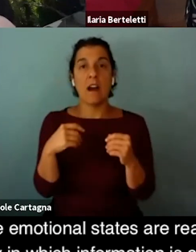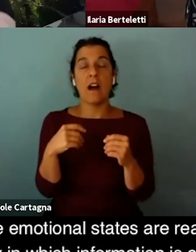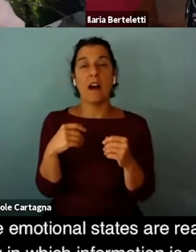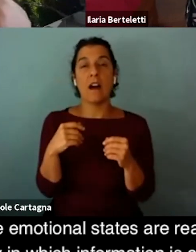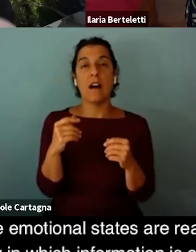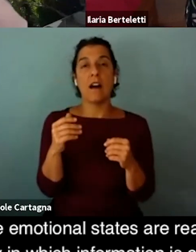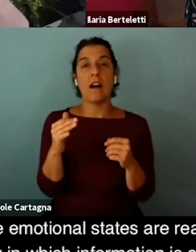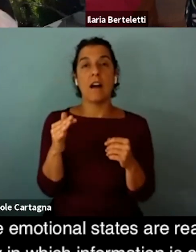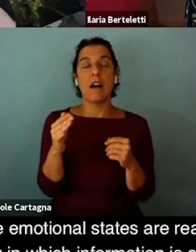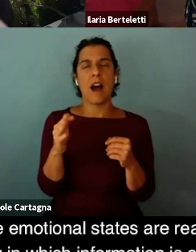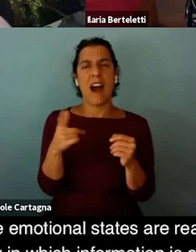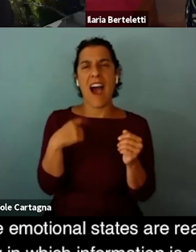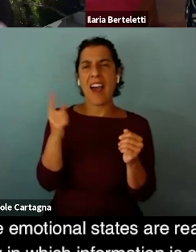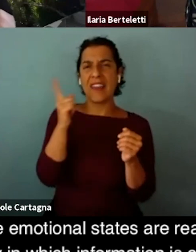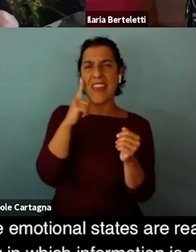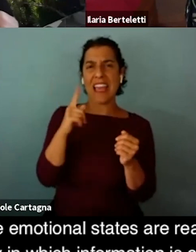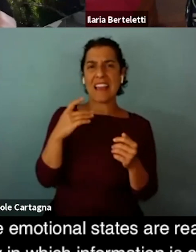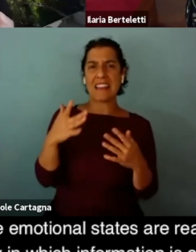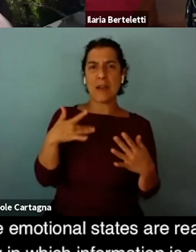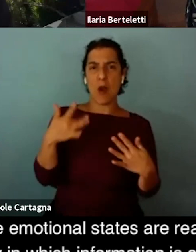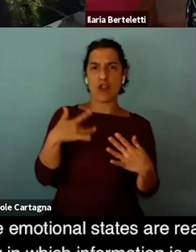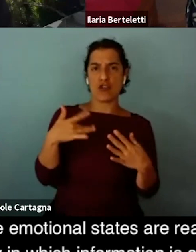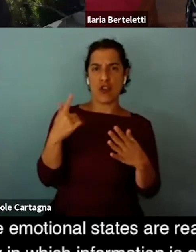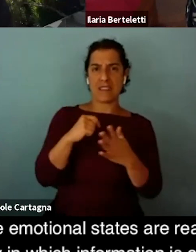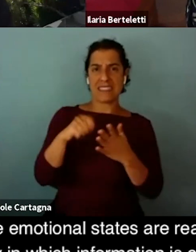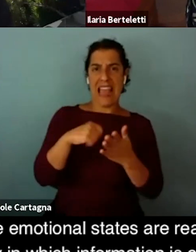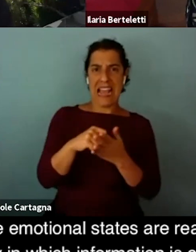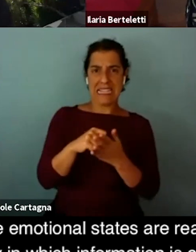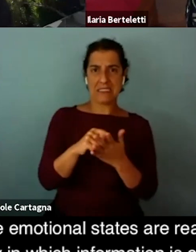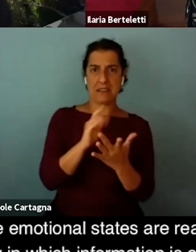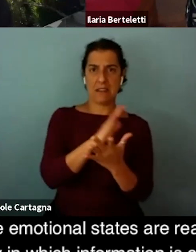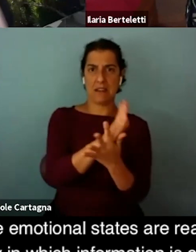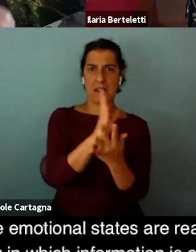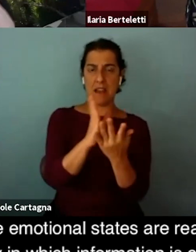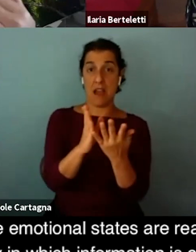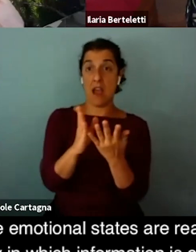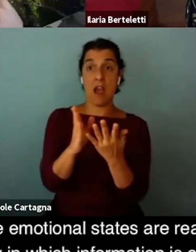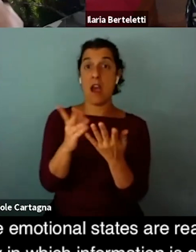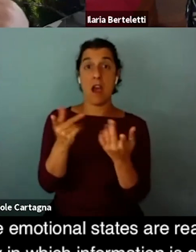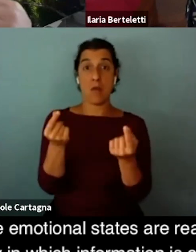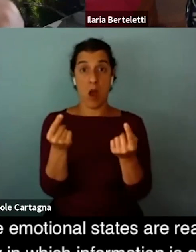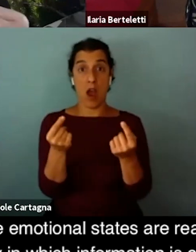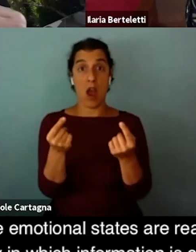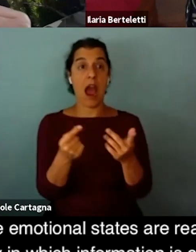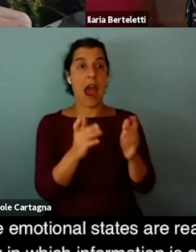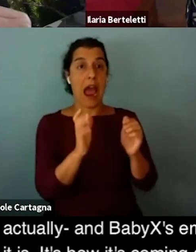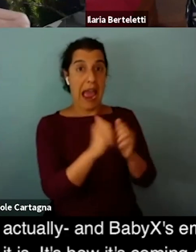i think the emotional states are really responding to the way in which information is coming